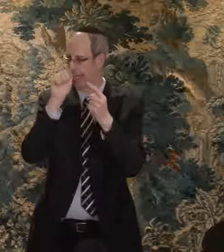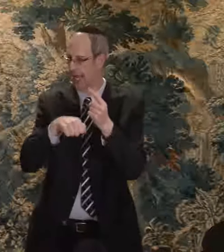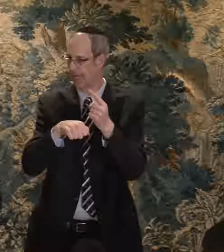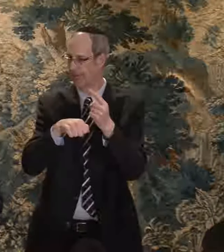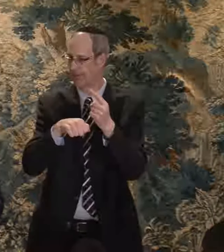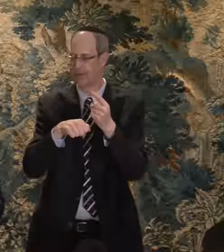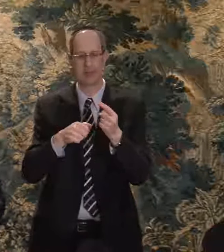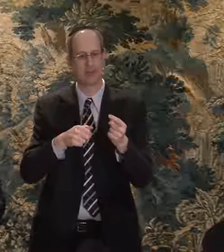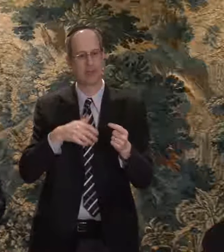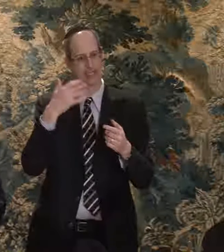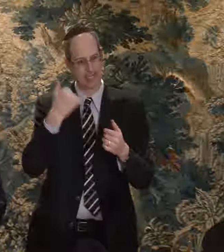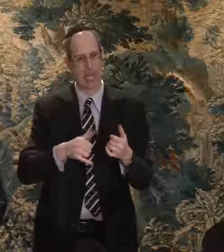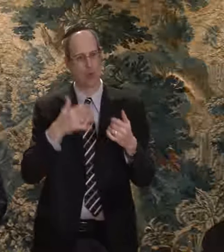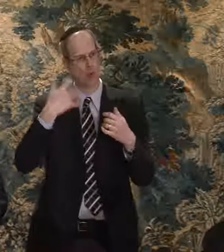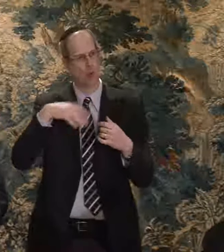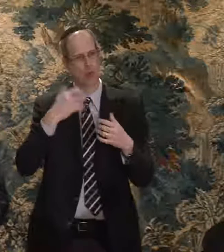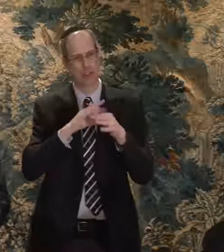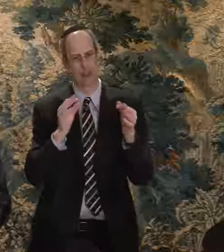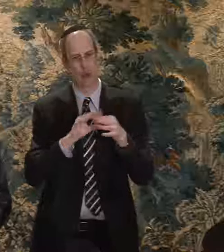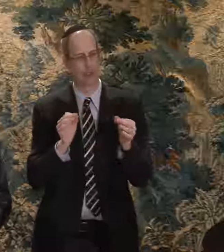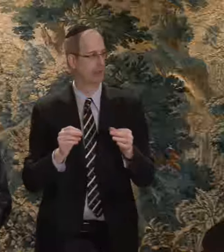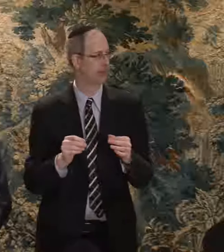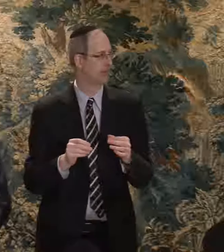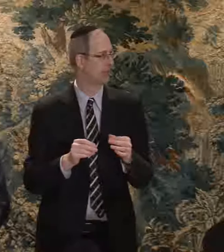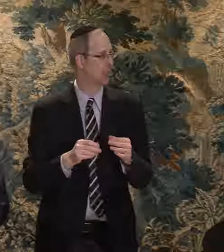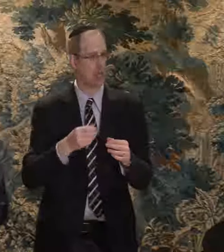you an amazing story this story was told by